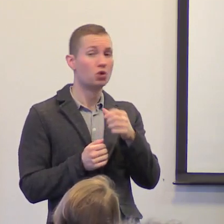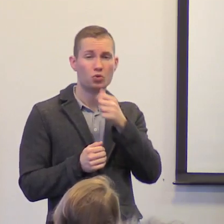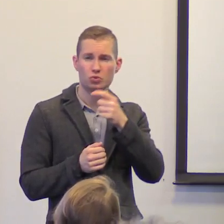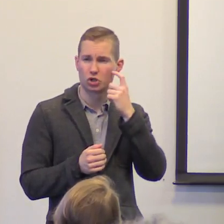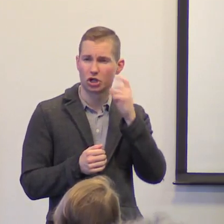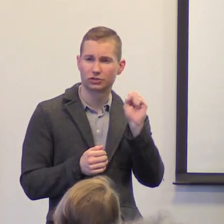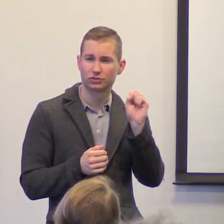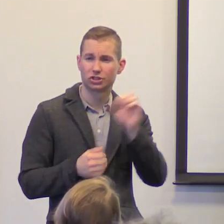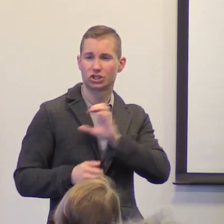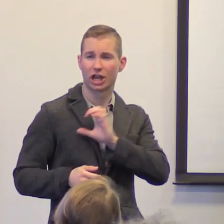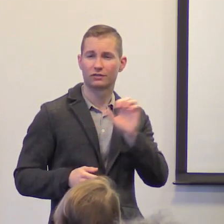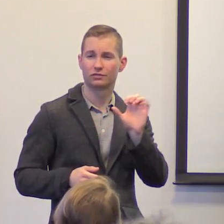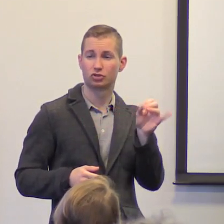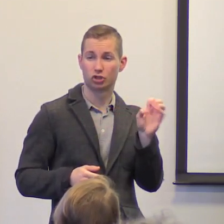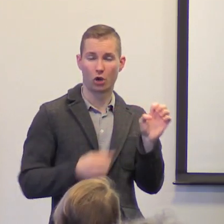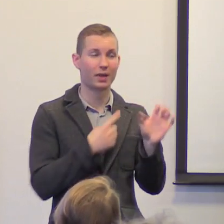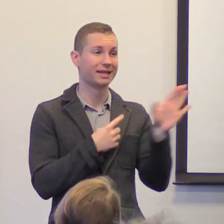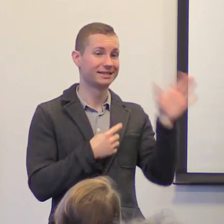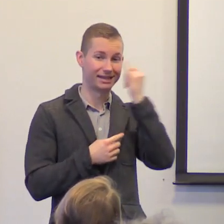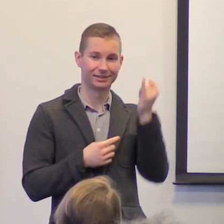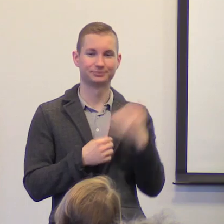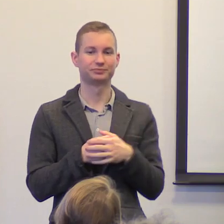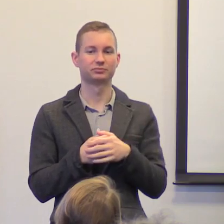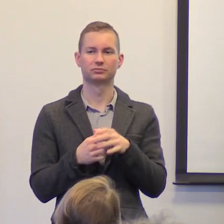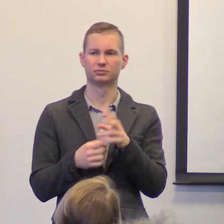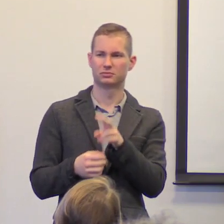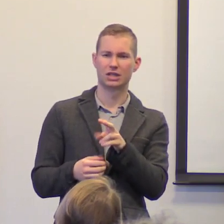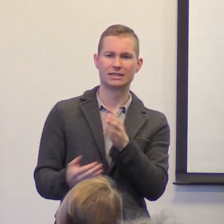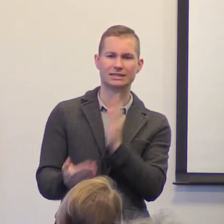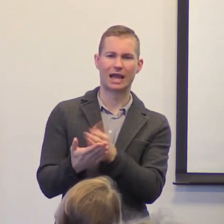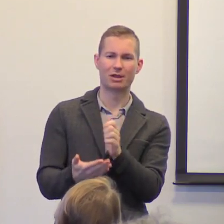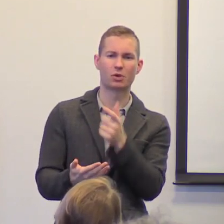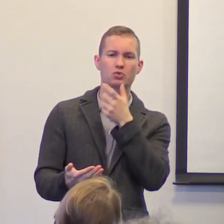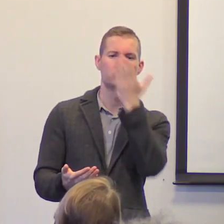Okay, his idea is to just stop anybody who looks Mexican, and you find out whether or